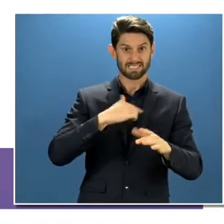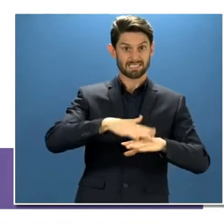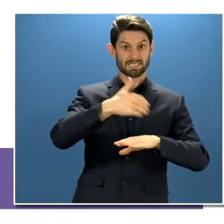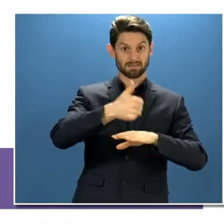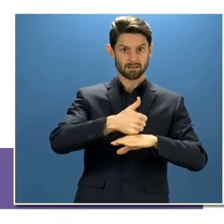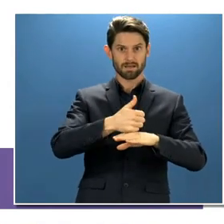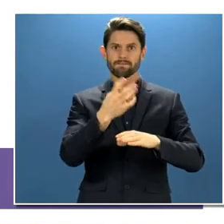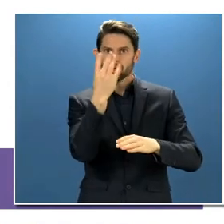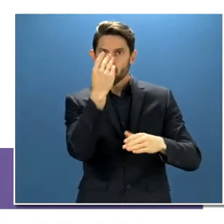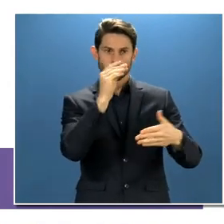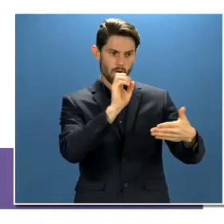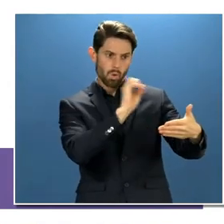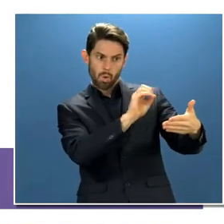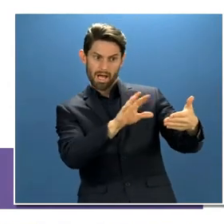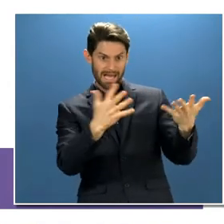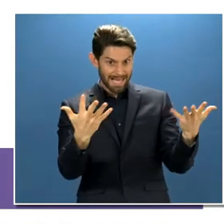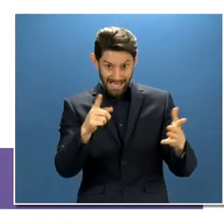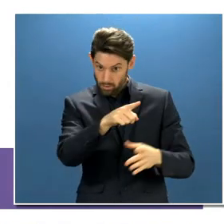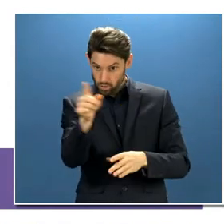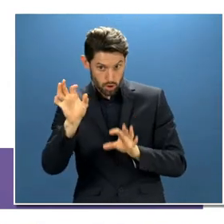"This will happen if you don't take care of yourself".